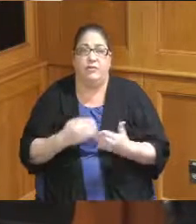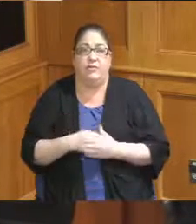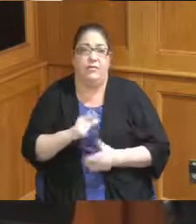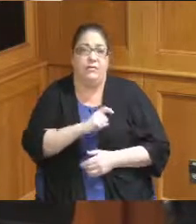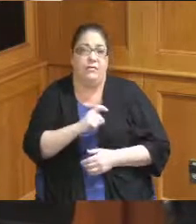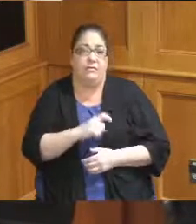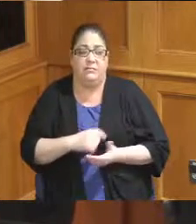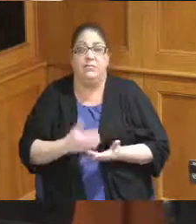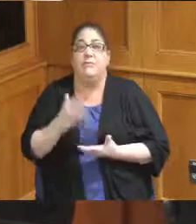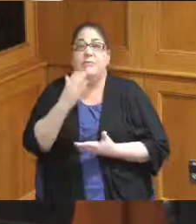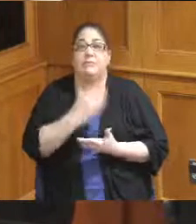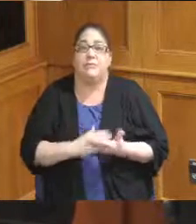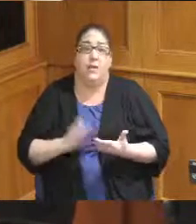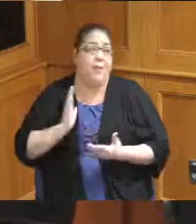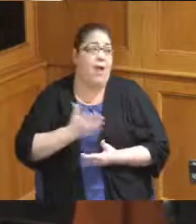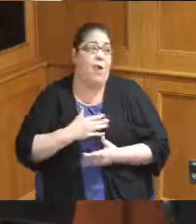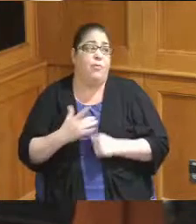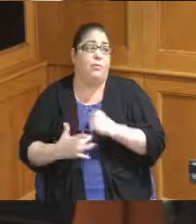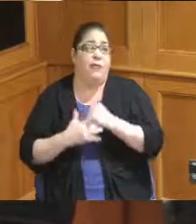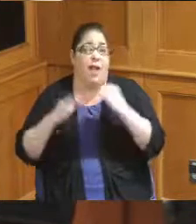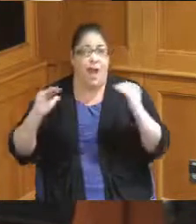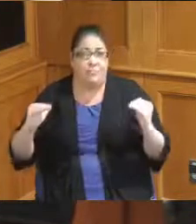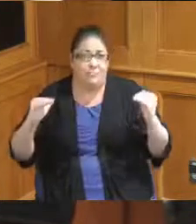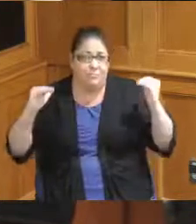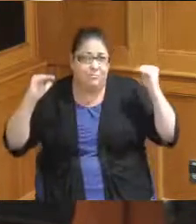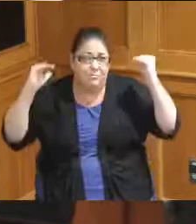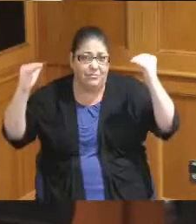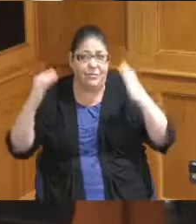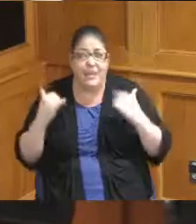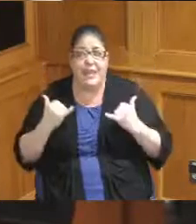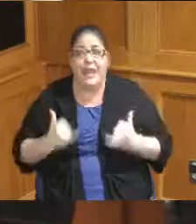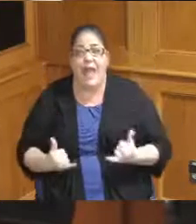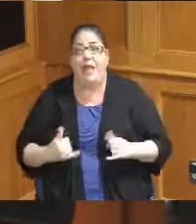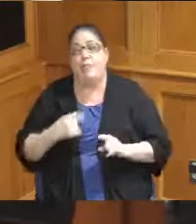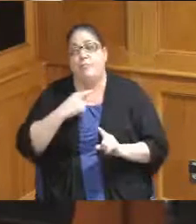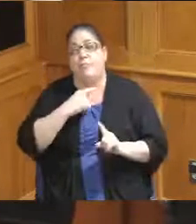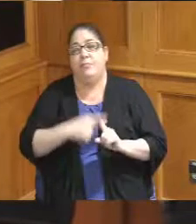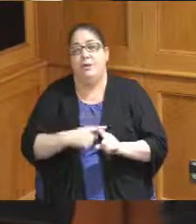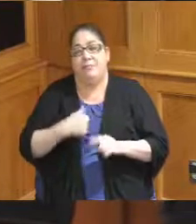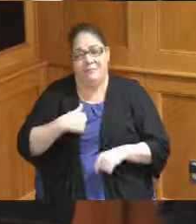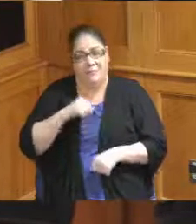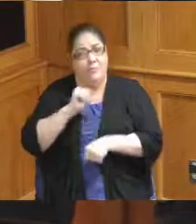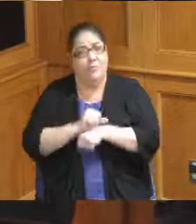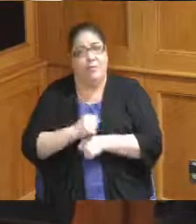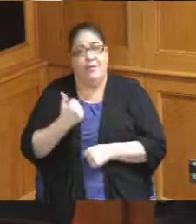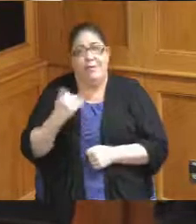so advanced in our technology and and again you know having been in the 911 industry since 1988